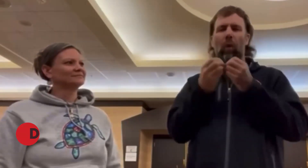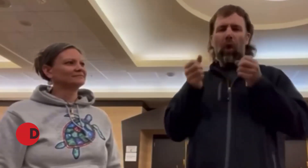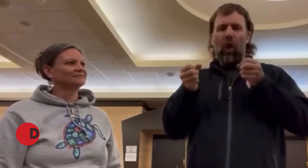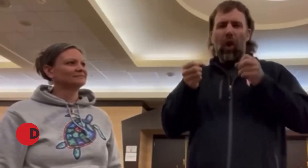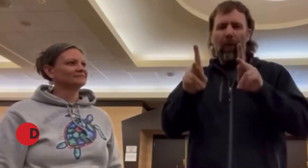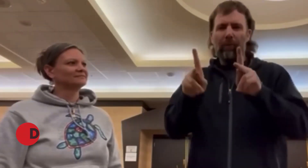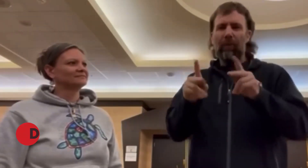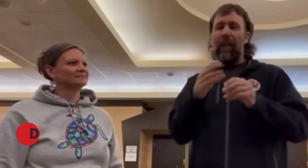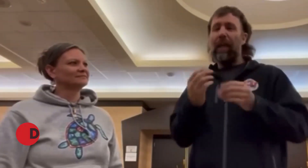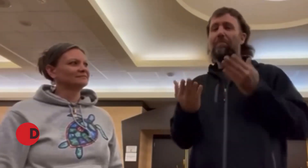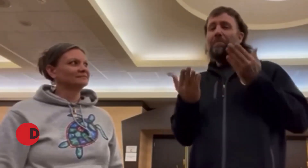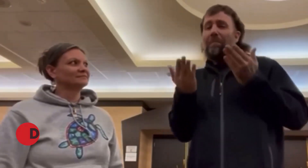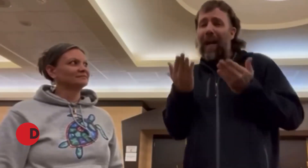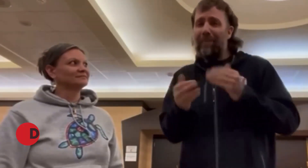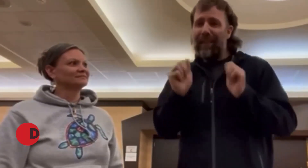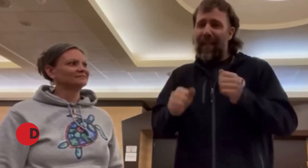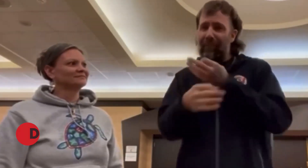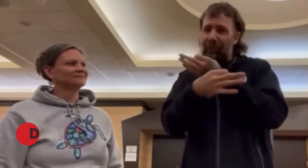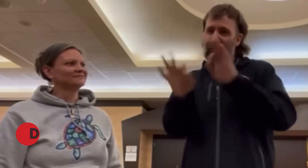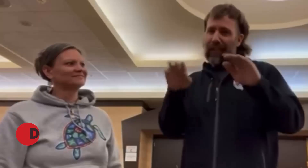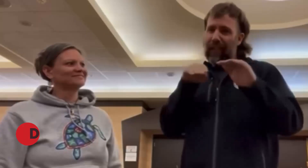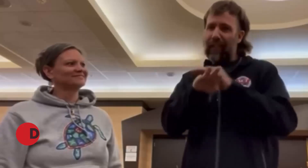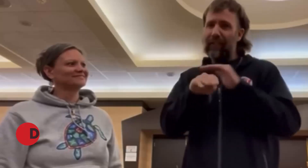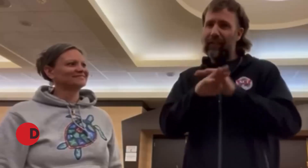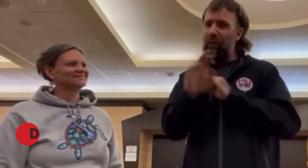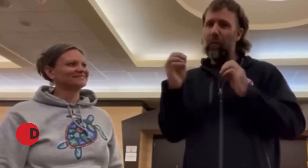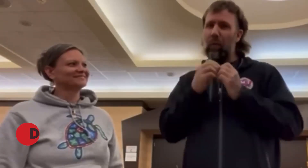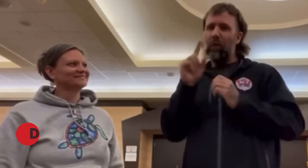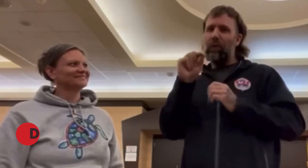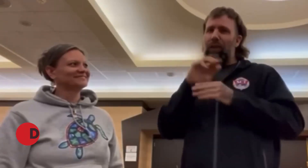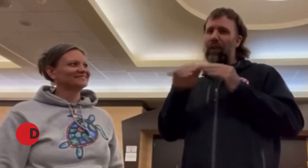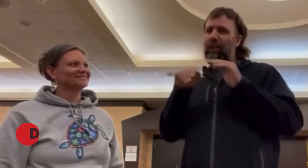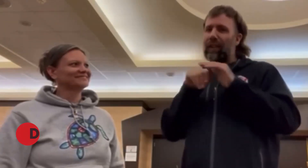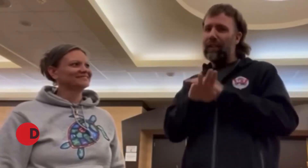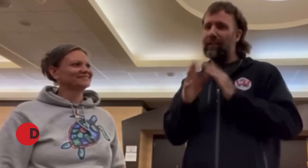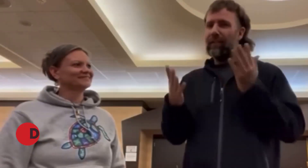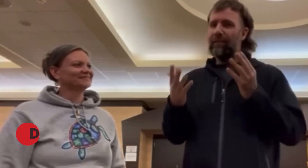so there are more opportunities and possibly with free admission.